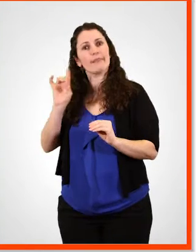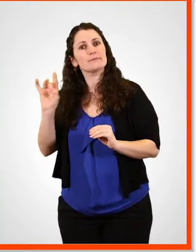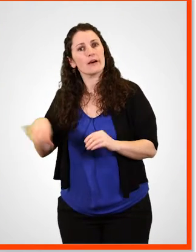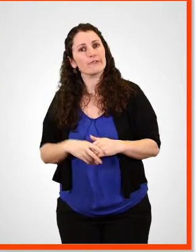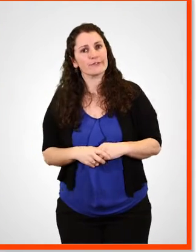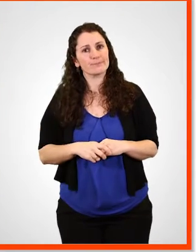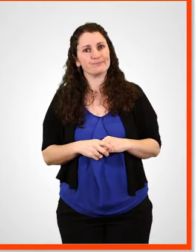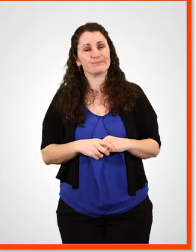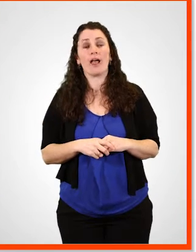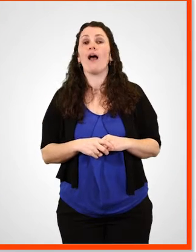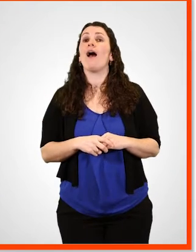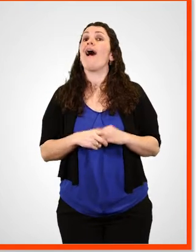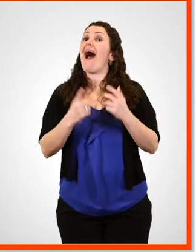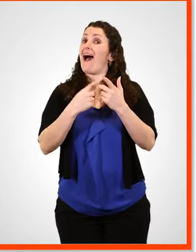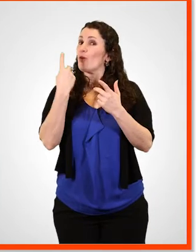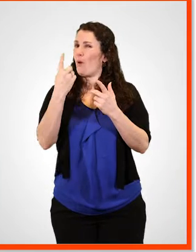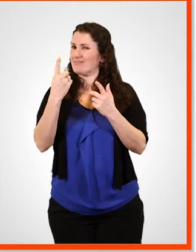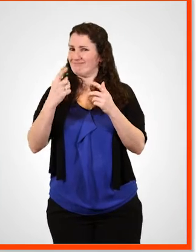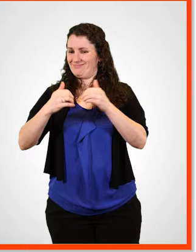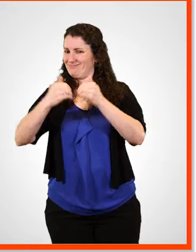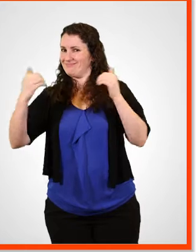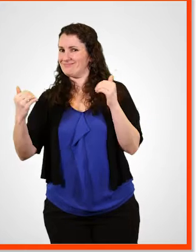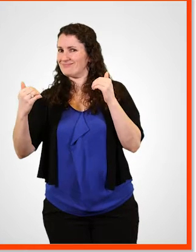Stop sounds on the other hand, these are sounds we need to say quickly.